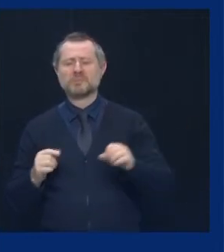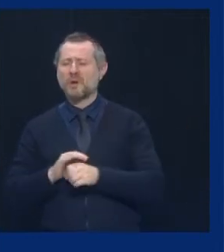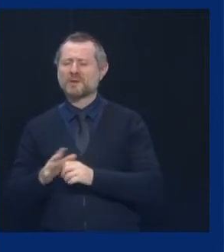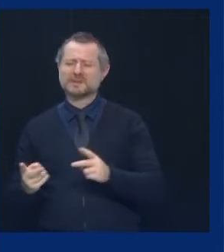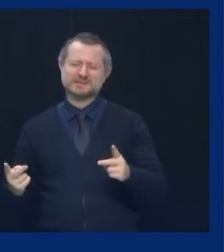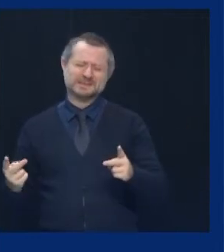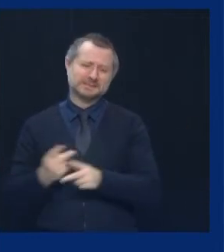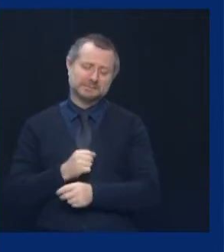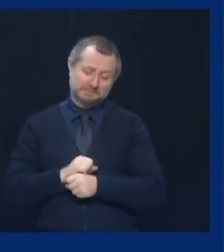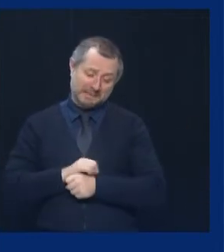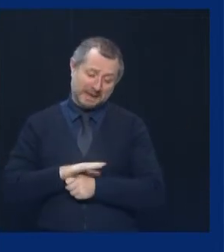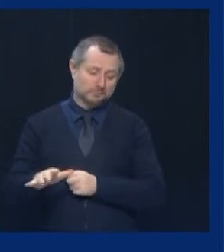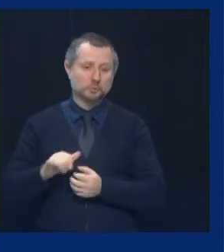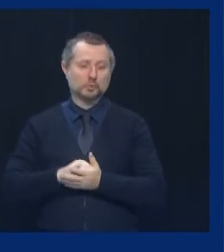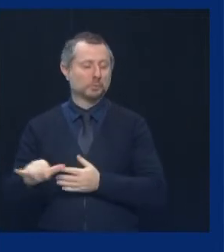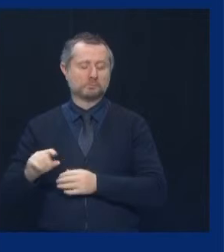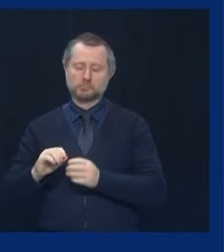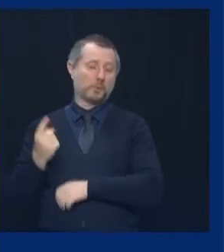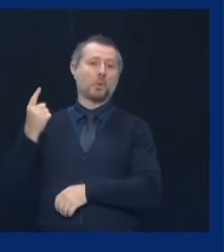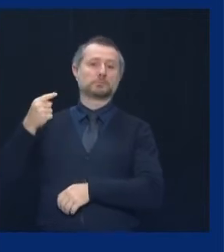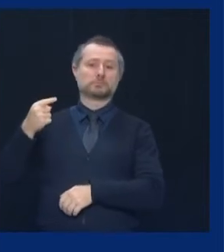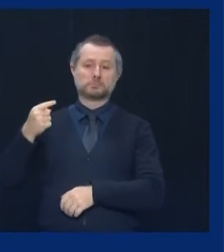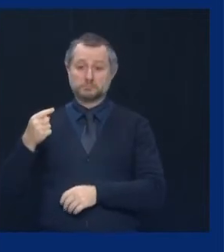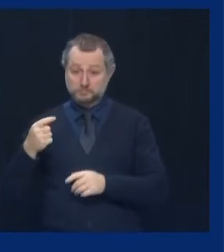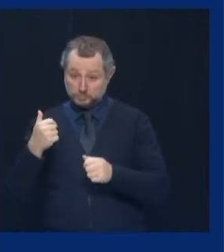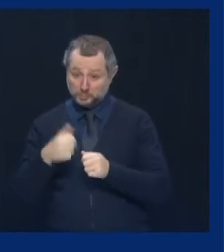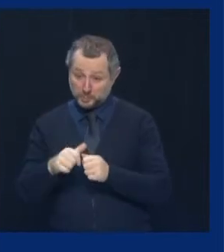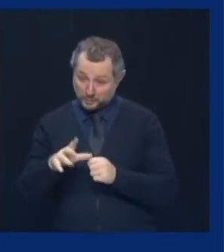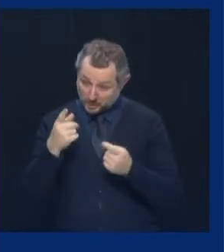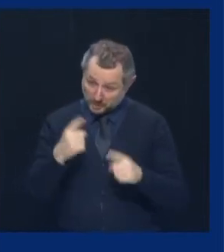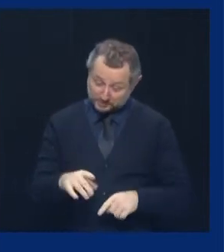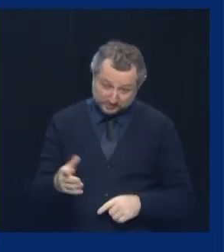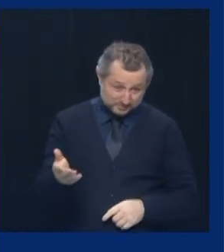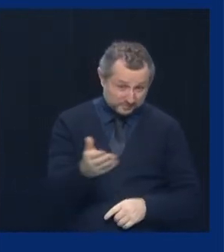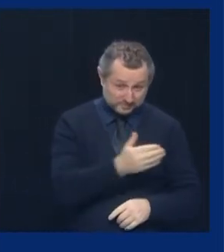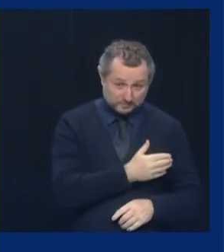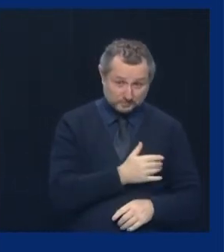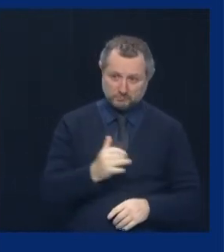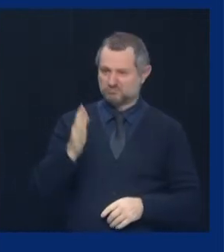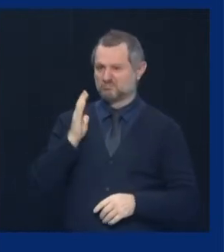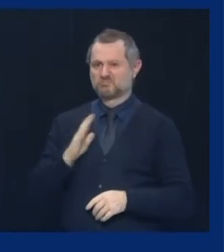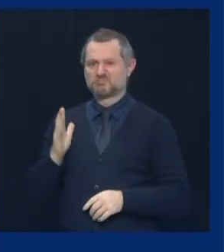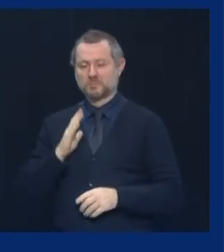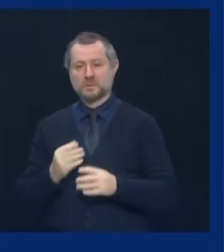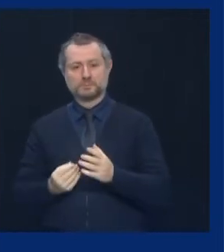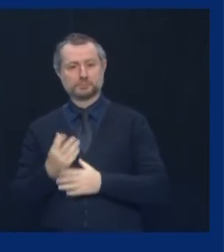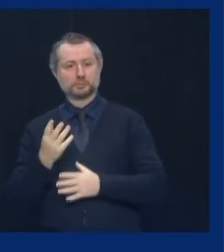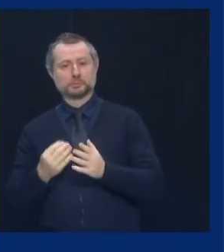SEEMINGLY UNIQUE IN THE COVID